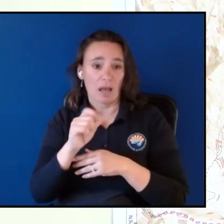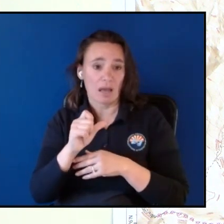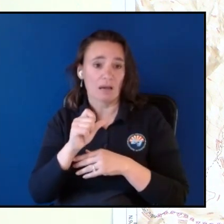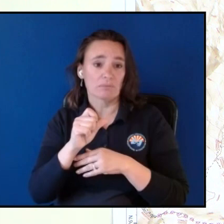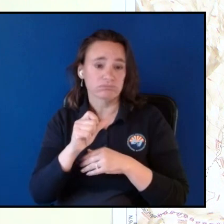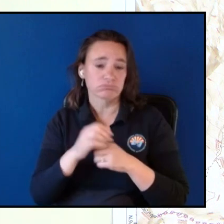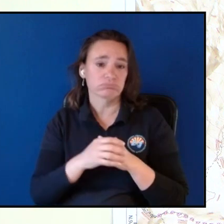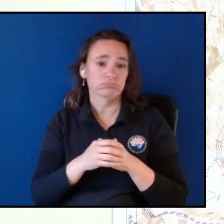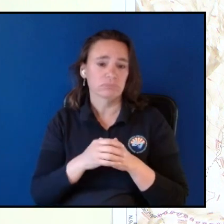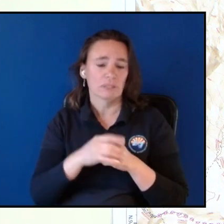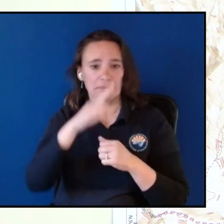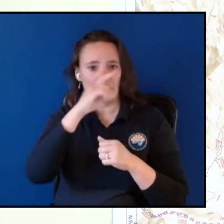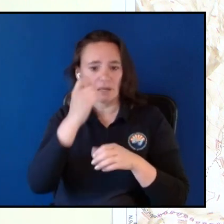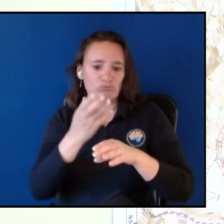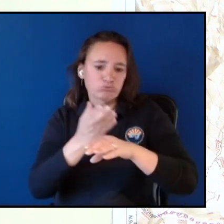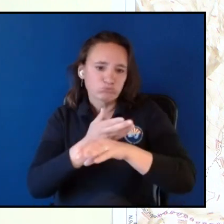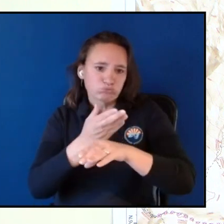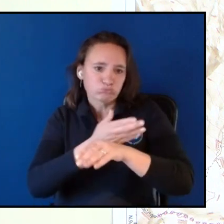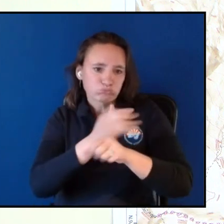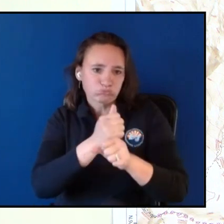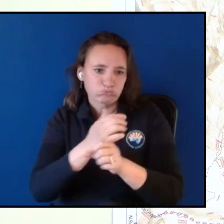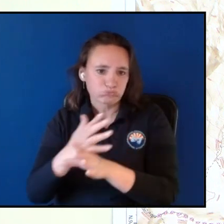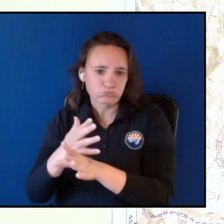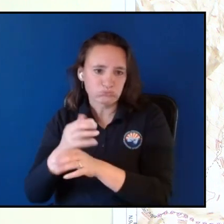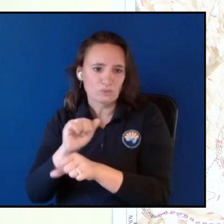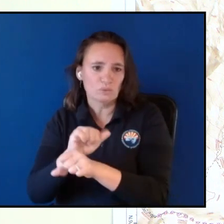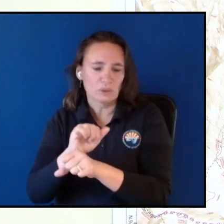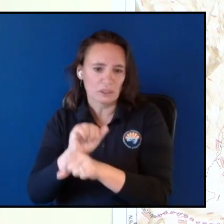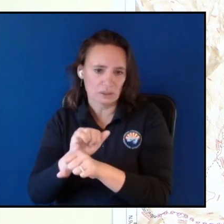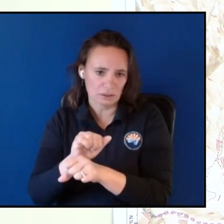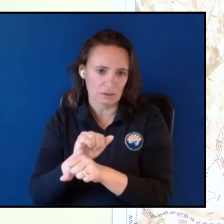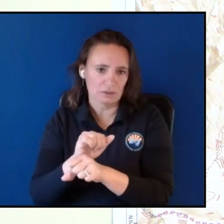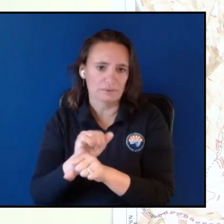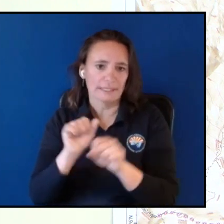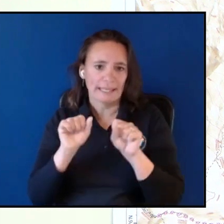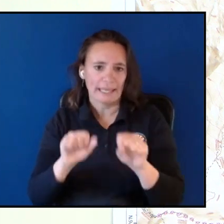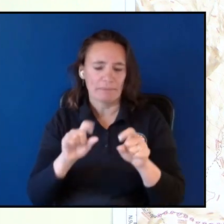preparatory work to be able to engage enmass